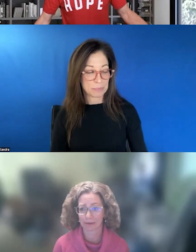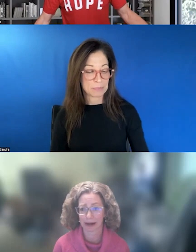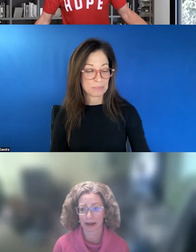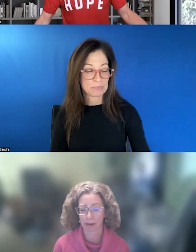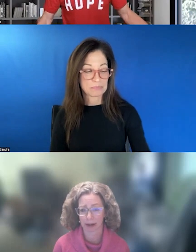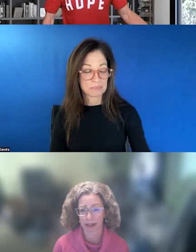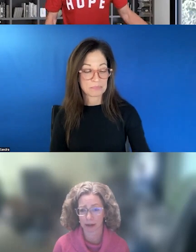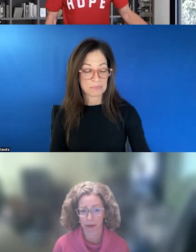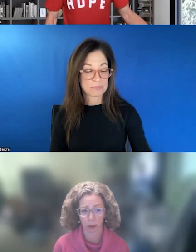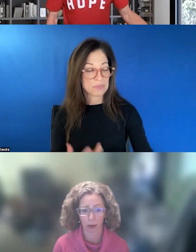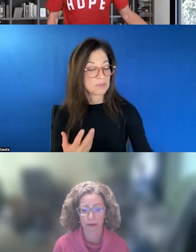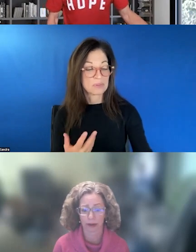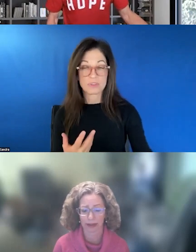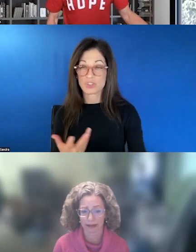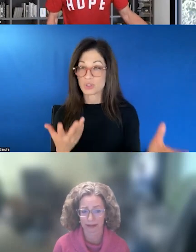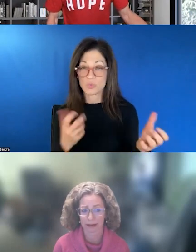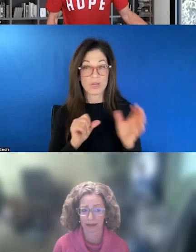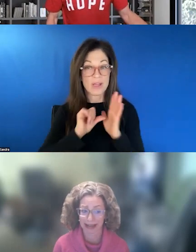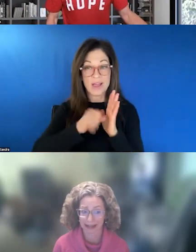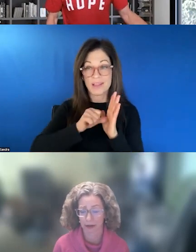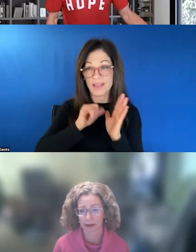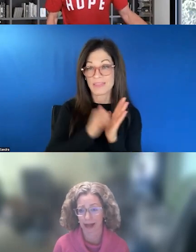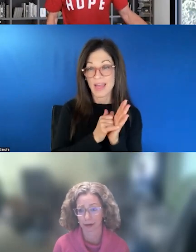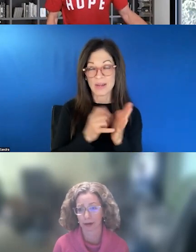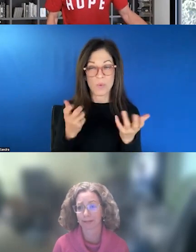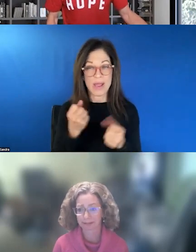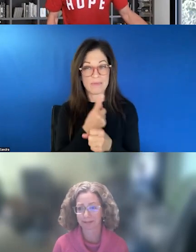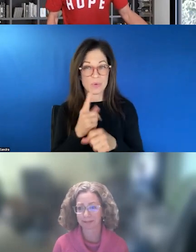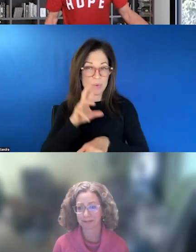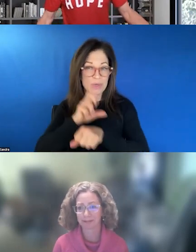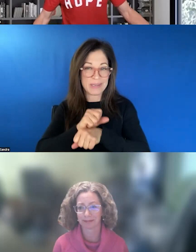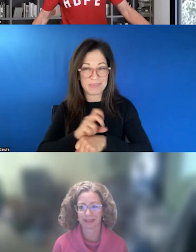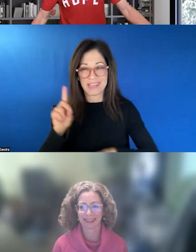INVITE EVERYONE TO THAT AND HOLD THE DATES ON THEIR CALENDAR.